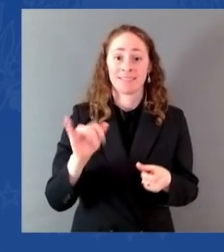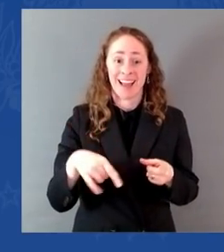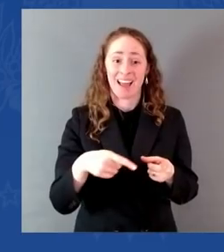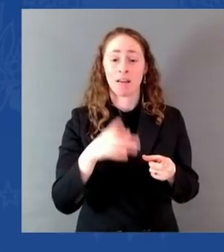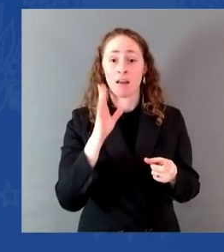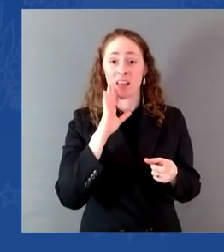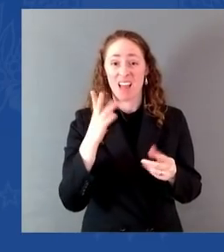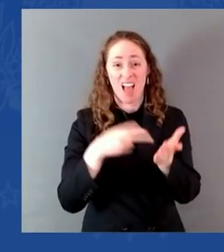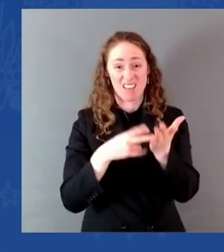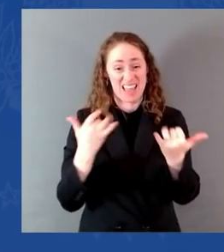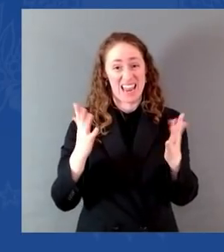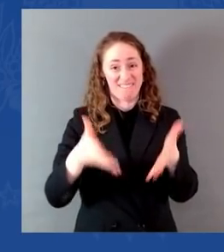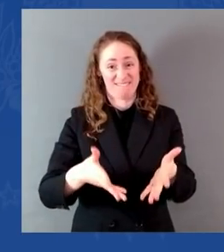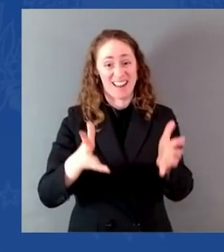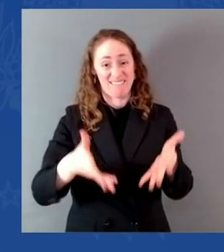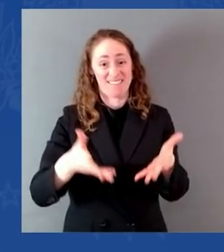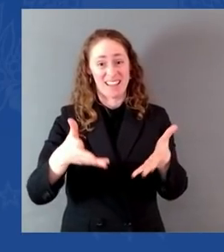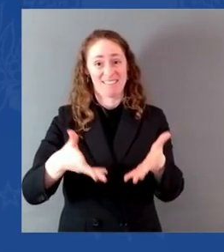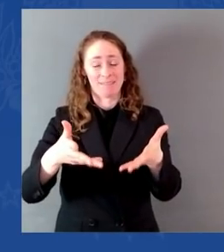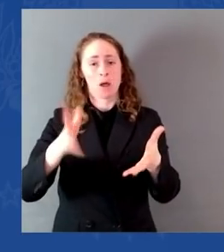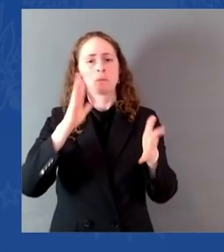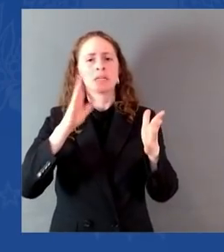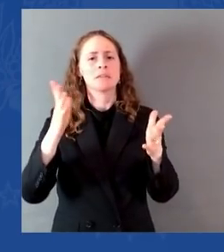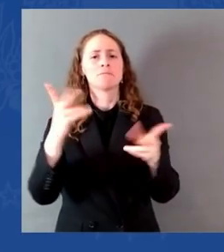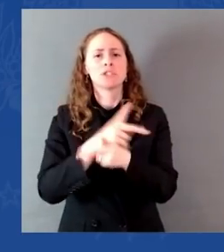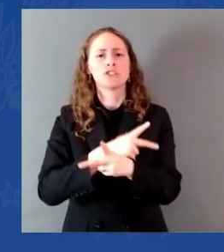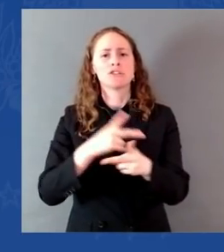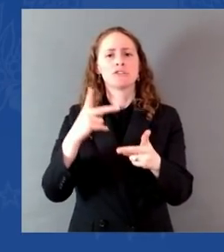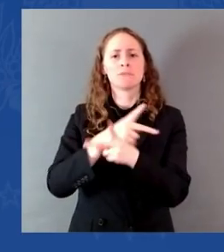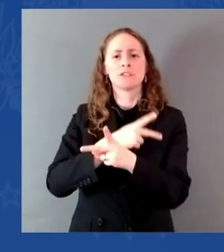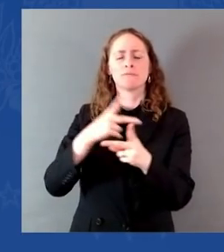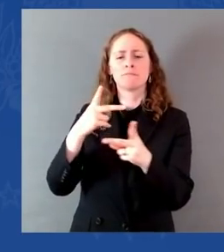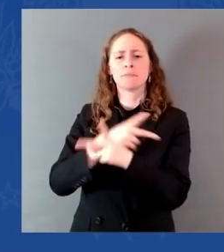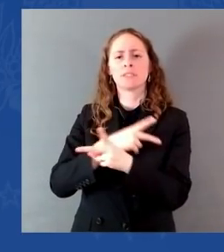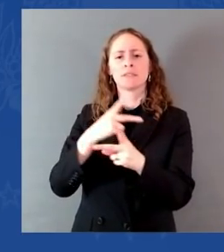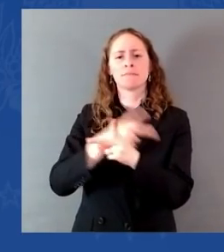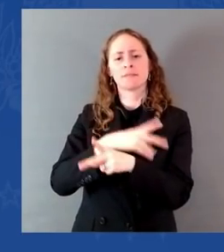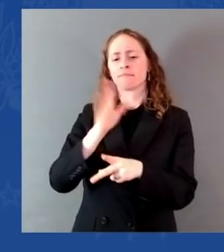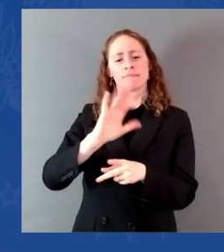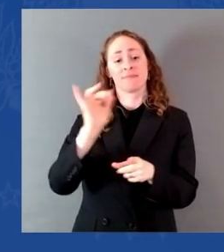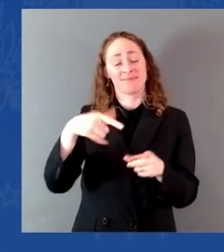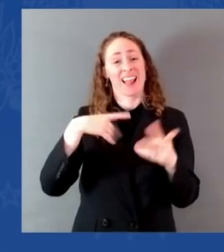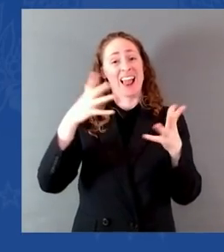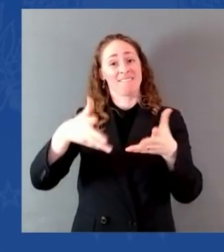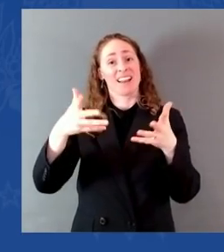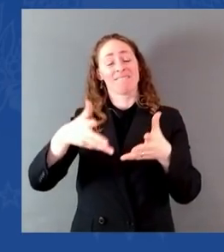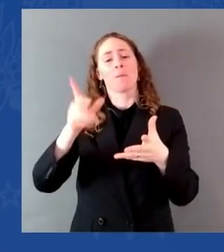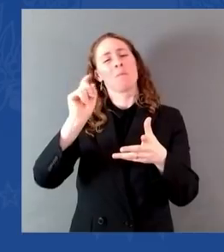It costs more money. You've got to build back better. There's so much more in this law.